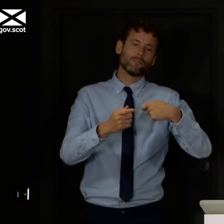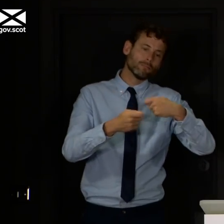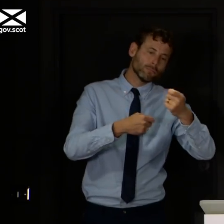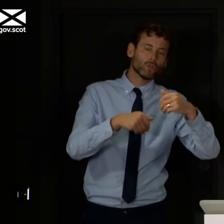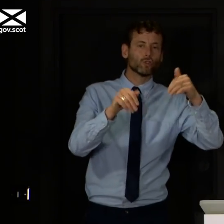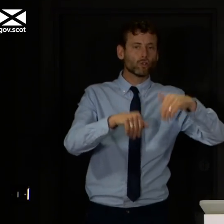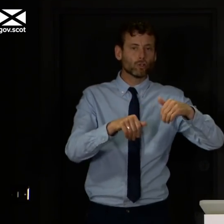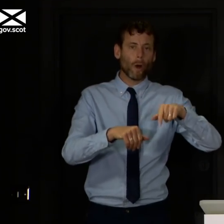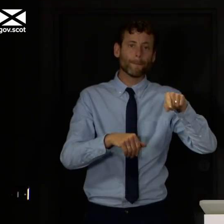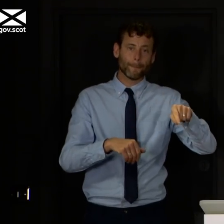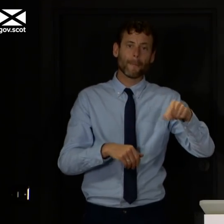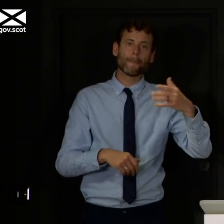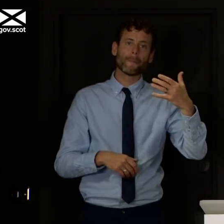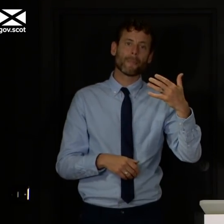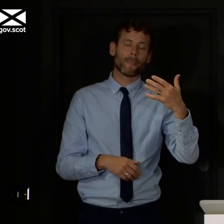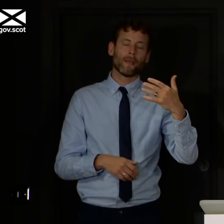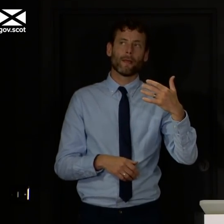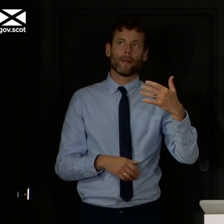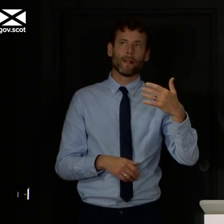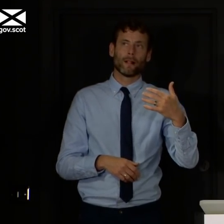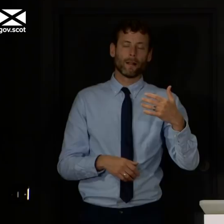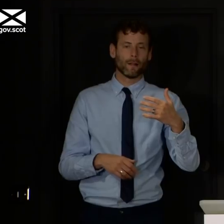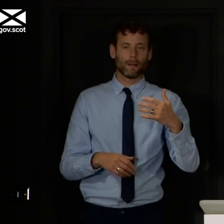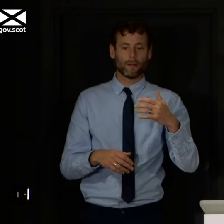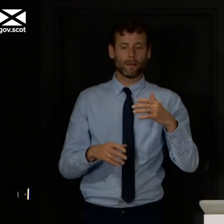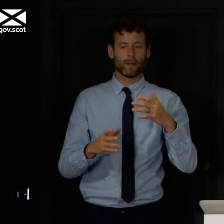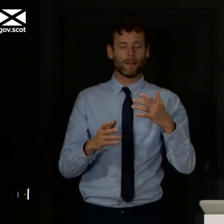retail is, although in all of these things it goes back to a point I made earlier, the